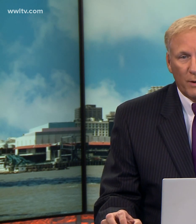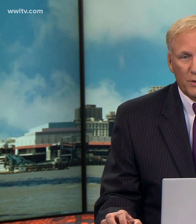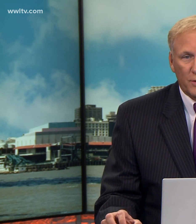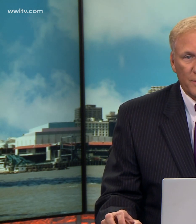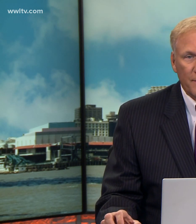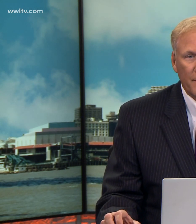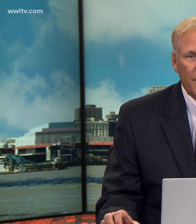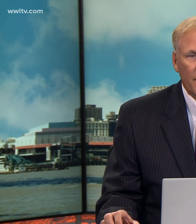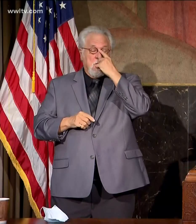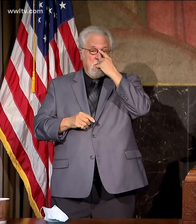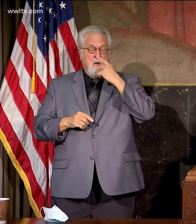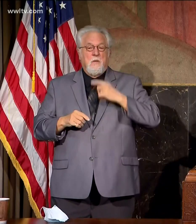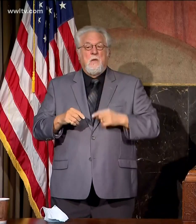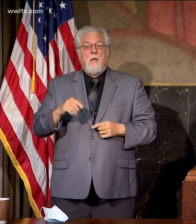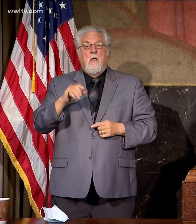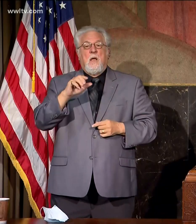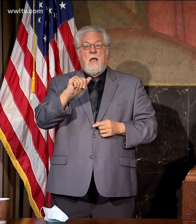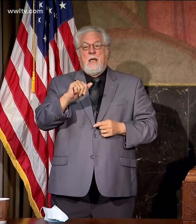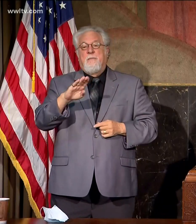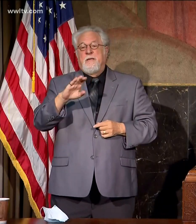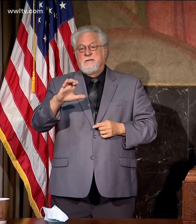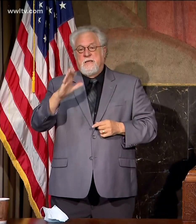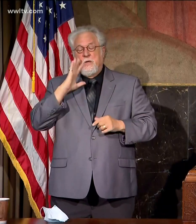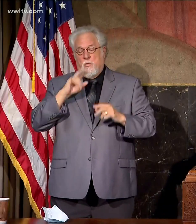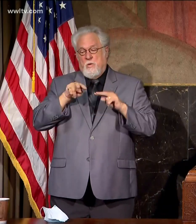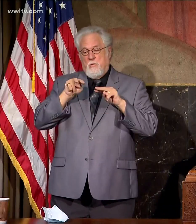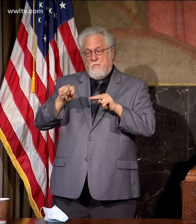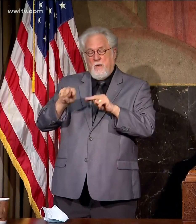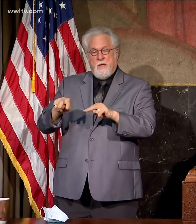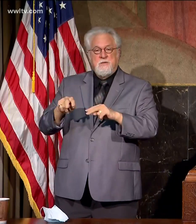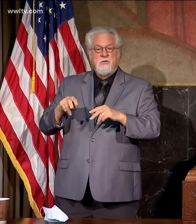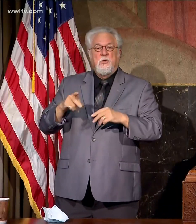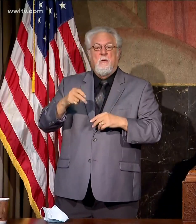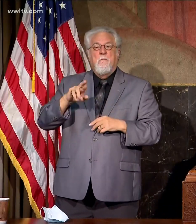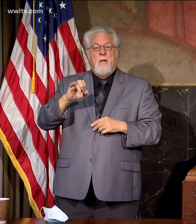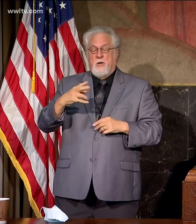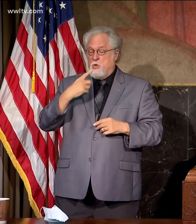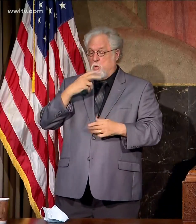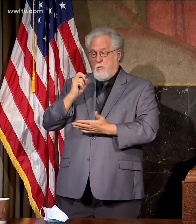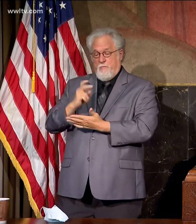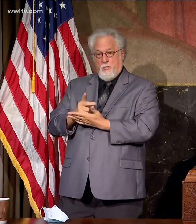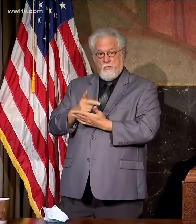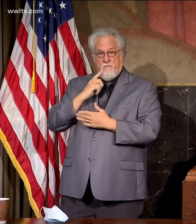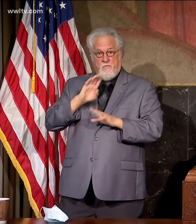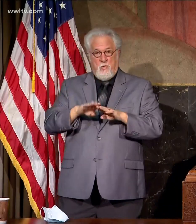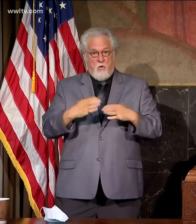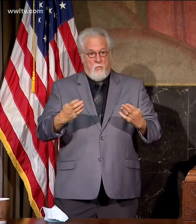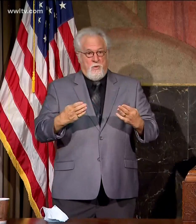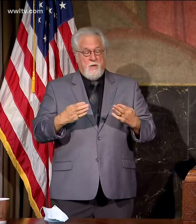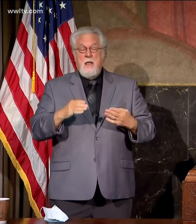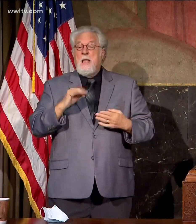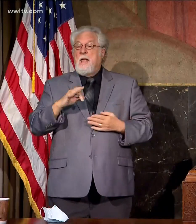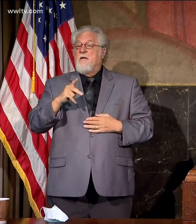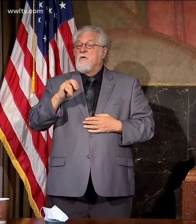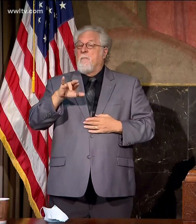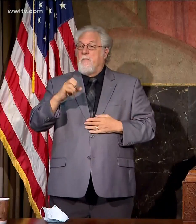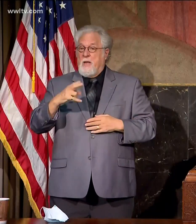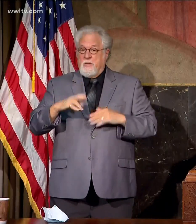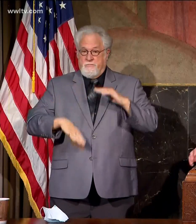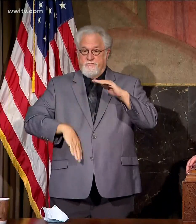SIGN BARS, PARISHES CAN STILL LOSE THOSE SIGN BARS, PARISHES CAN STILL LOSE THOSE PRIVILEGES SIGN BARS, PARISHES CAN STILL LOSE THOSE PRIVILEGES IF SIGN BARS, PARISHES CAN STILL LOSE THOSE PRIVILEGES IF AN LOSE THOSE PRIVILEGES IF AN LOSE THOSE PRIVILEGES IF AN UPDATE LOSE THOSE PRIVILEGES IF AN UPDATE SHOWS LOSE THOSE PRIVILEGES IF AN UPDATE SHOWS AN LOSE THOSE PRIVILEGES IF AN UPDATE SHOWS AN INCREASE LOSE THOSE PRIVILEGES IF AN UPDATE SHOWS AN INCREASE IN LOSE THOSE PRIVILEGES IF AN UPDATE SHOWS AN INCREASE IN THE UPDATE SHOWS AN INCREASE IN THE UPDATE SHOWS AN INCREASE IN THE POSITIVITY UPDATE SHOWS AN INCREASE IN THE POSITIVITY RATE UPDATE SHOWS AN INCREASE IN THE POSITIVITY RATE IN UPDATE SHOWS AN INCREASE IN THE POSITIVITY RATE IN THOSE POSITIVITY RATE IN THOSE POSITIVITY RATE IN THOSE RESPECTIVE POSITIVITY RATE IN THOSE RESPECTIVE PARISHES, POSITIVITY RATE IN THOSE RESPECTIVE PARISHES, ATC POSITIVITY RATE IN THOSE RESPECTIVE PARISHES, ATC IS RESPECTIVE PARISHES, ATC IS